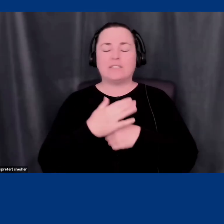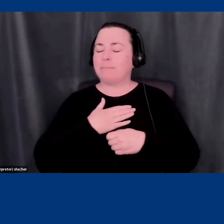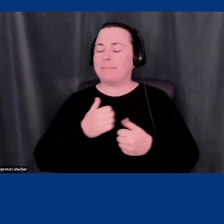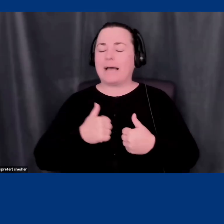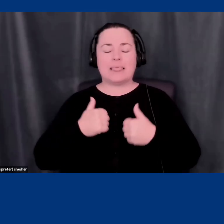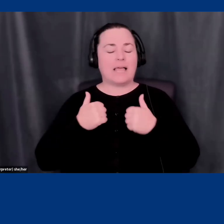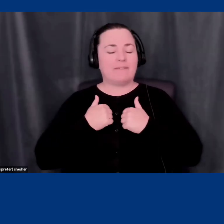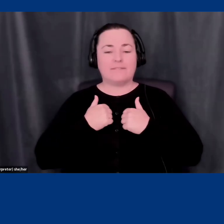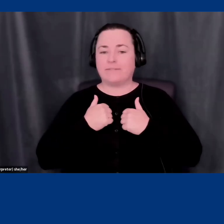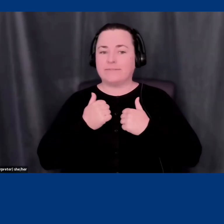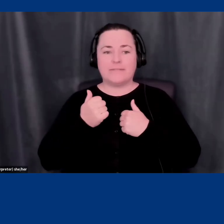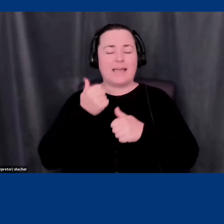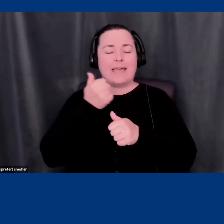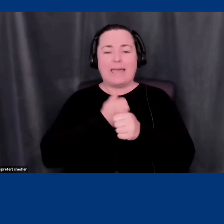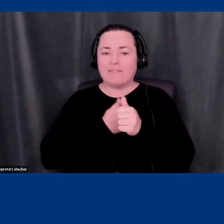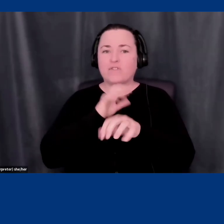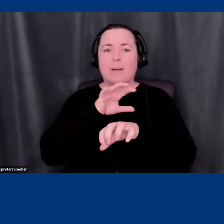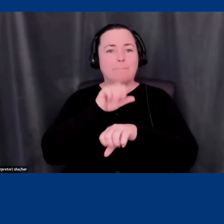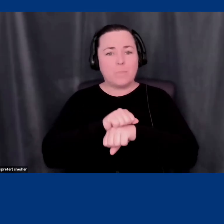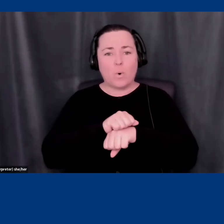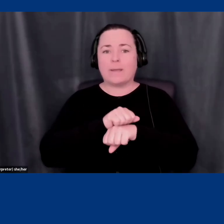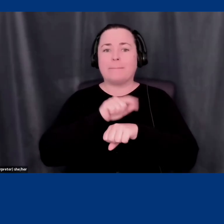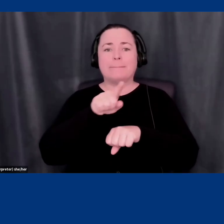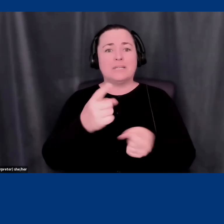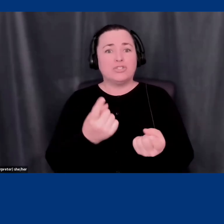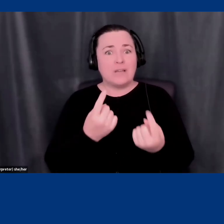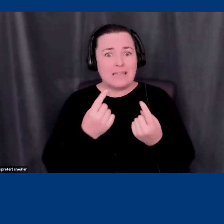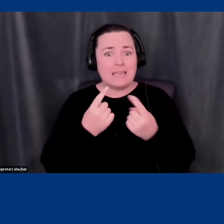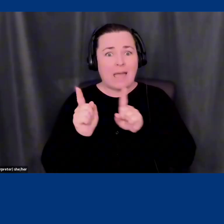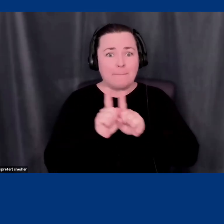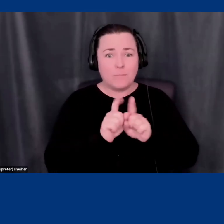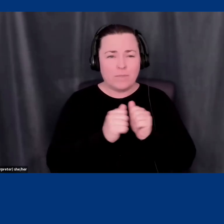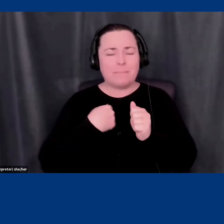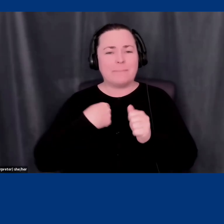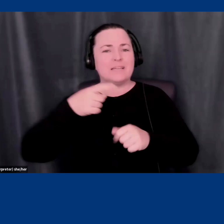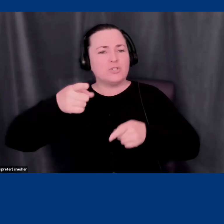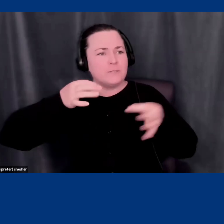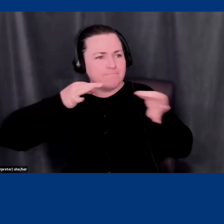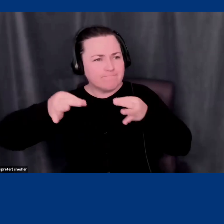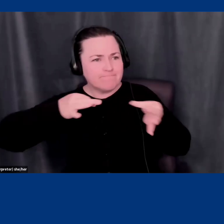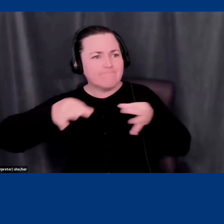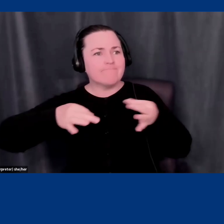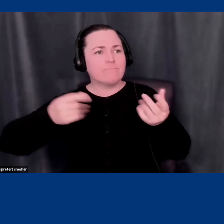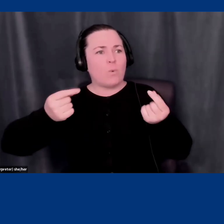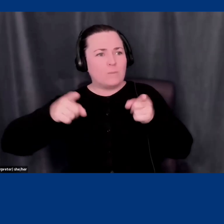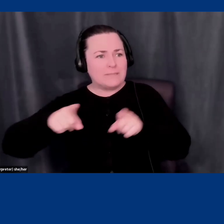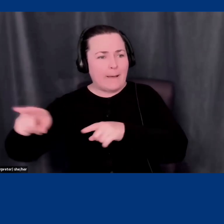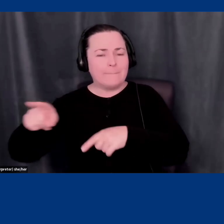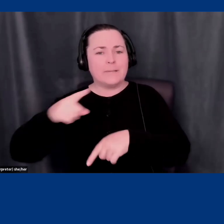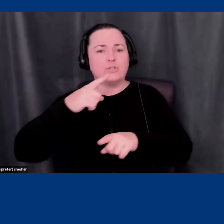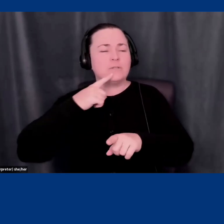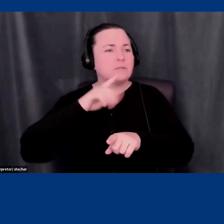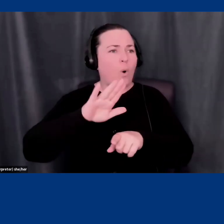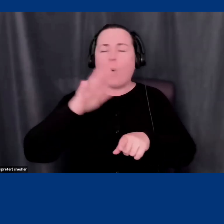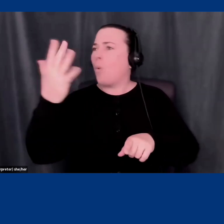appointment that she was at, she broke down everything. She made sure to hold on, "Wait a minute, let her process